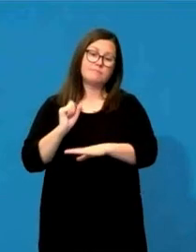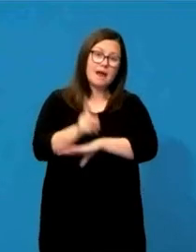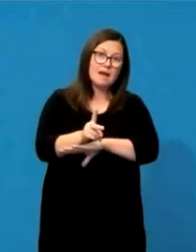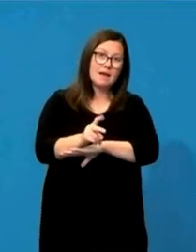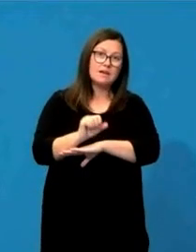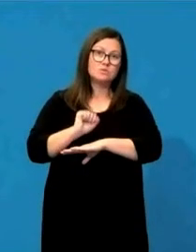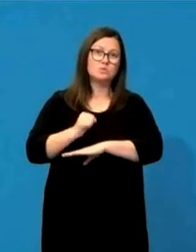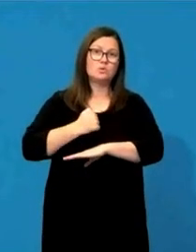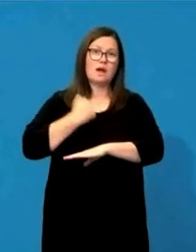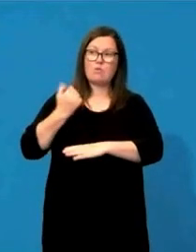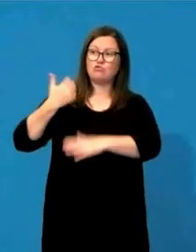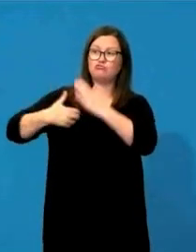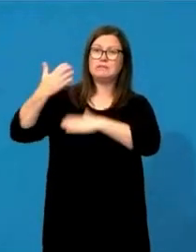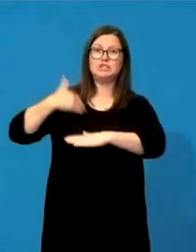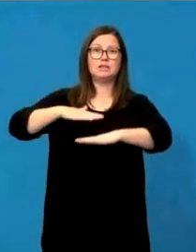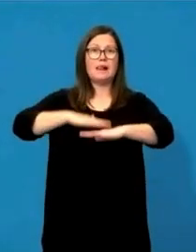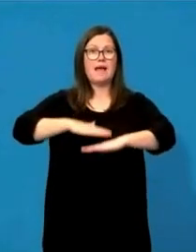Kimberley was known as the Homeland Movement.